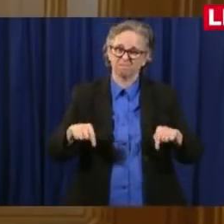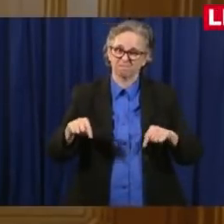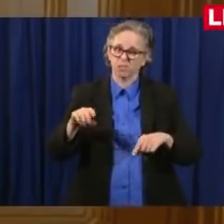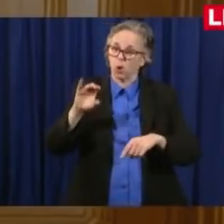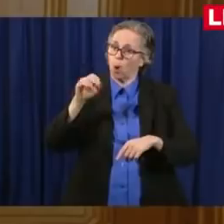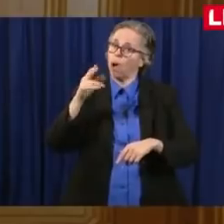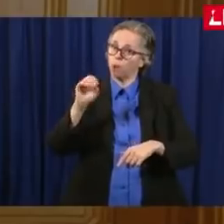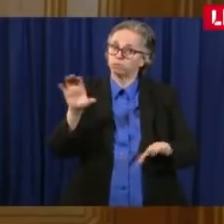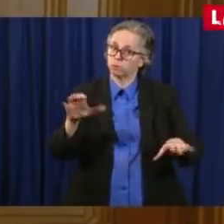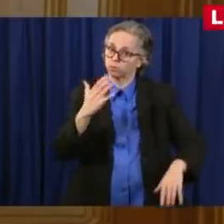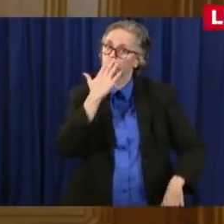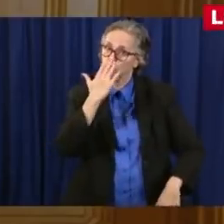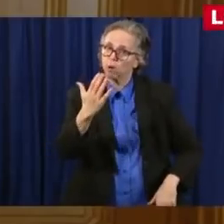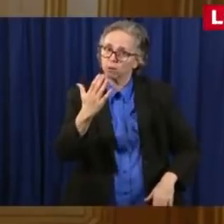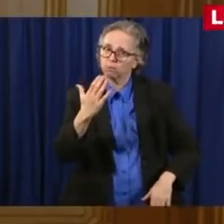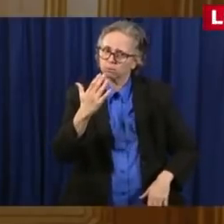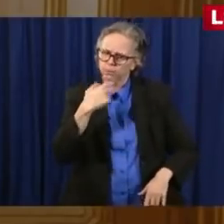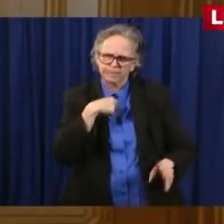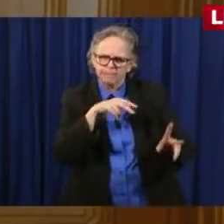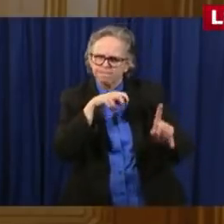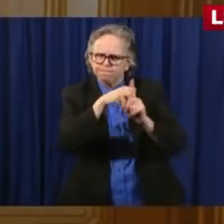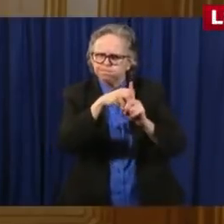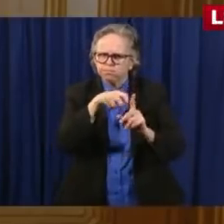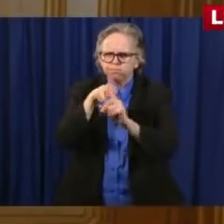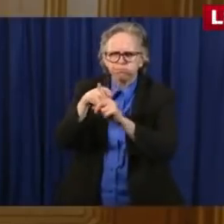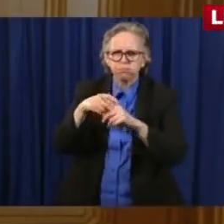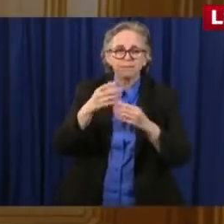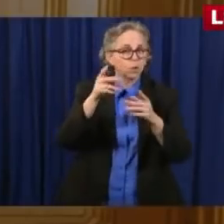WE ARE DOING WELL IN OHIO.